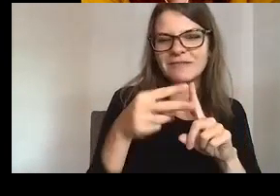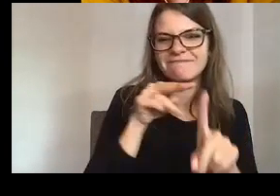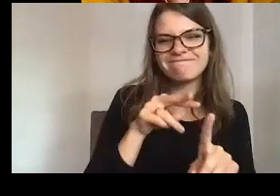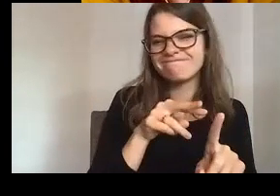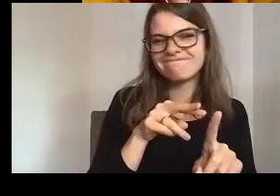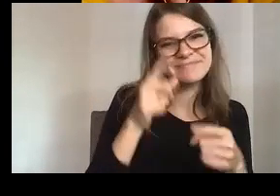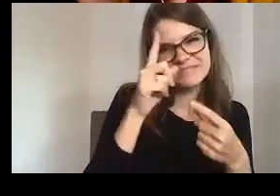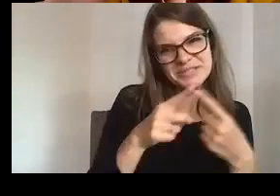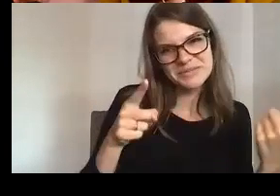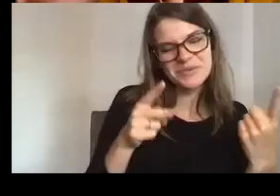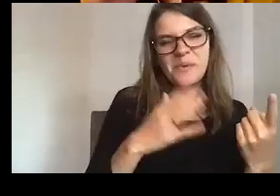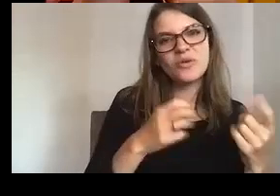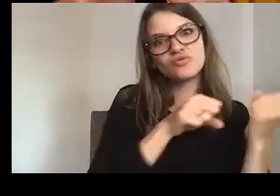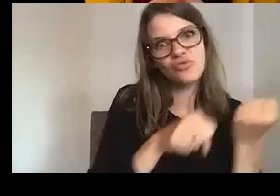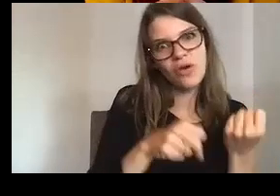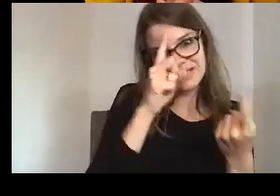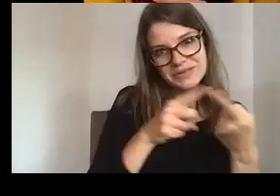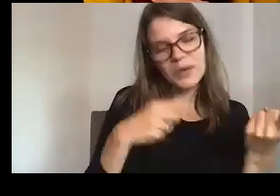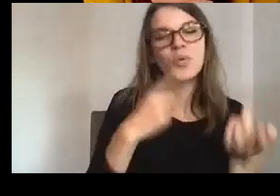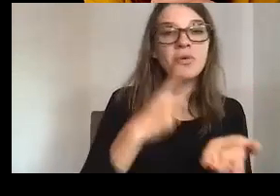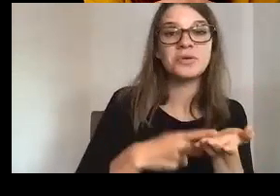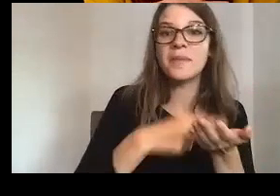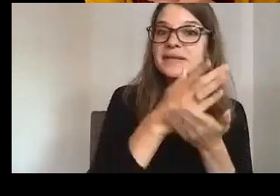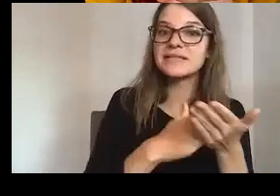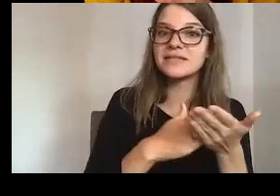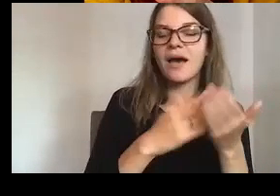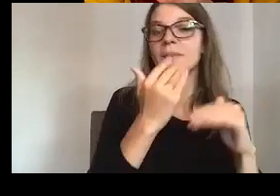and you know we'll get into some of those limitations that were identified but you know